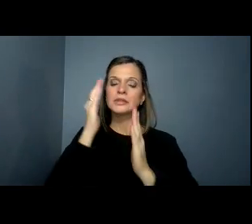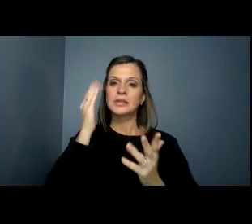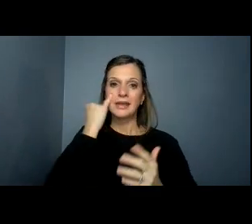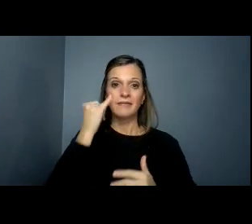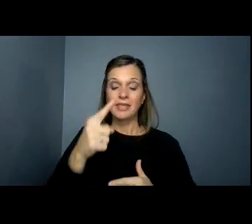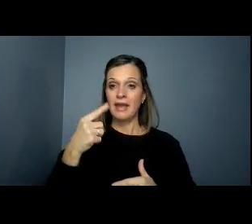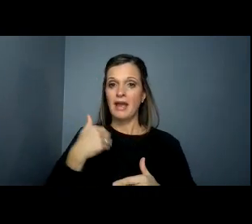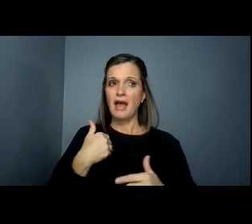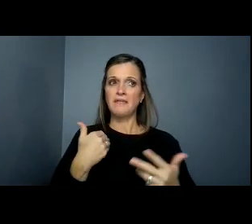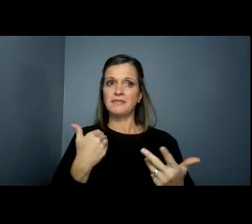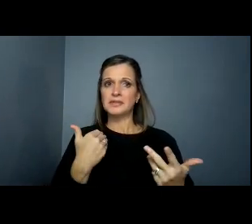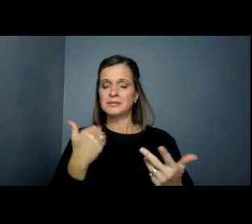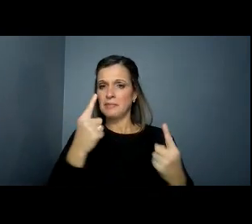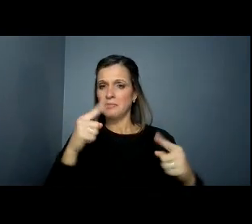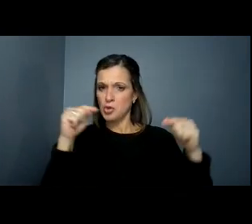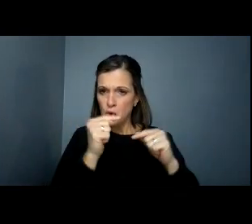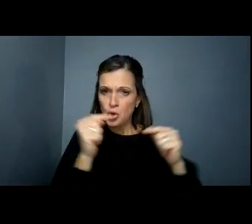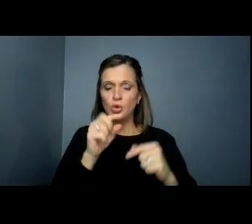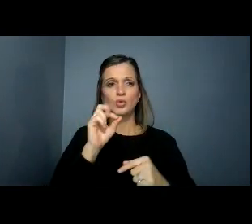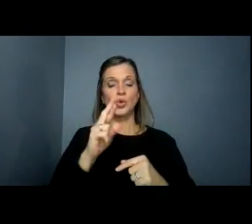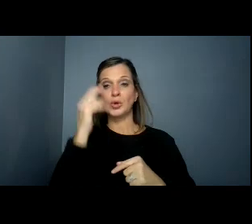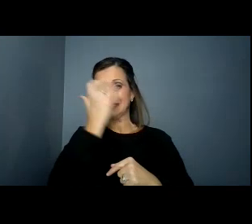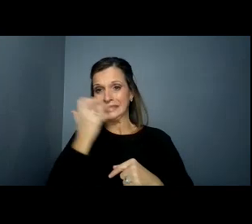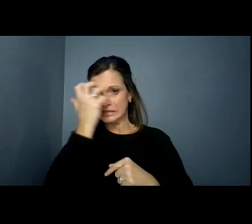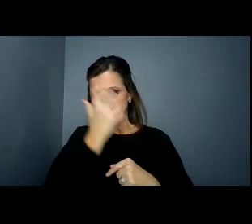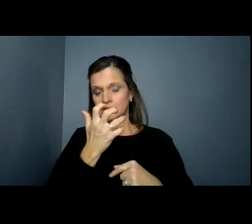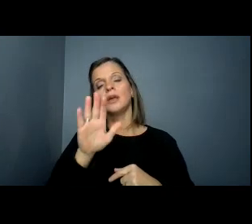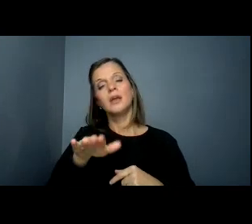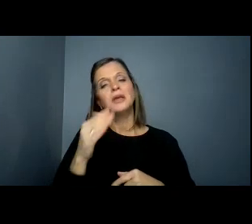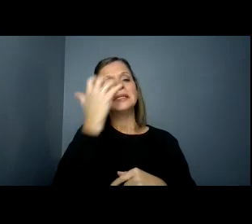Hearing in the vestibular system are tied together so. So we're gonna have some of